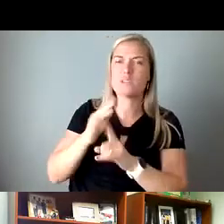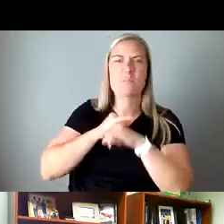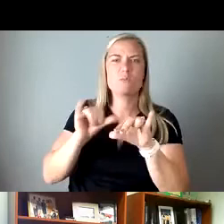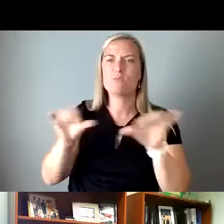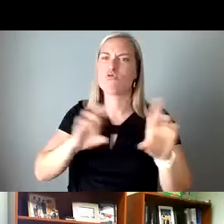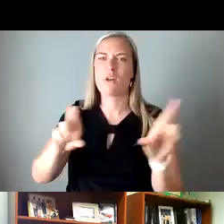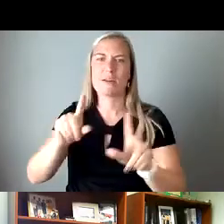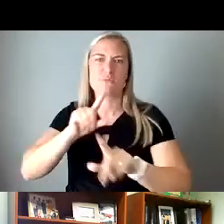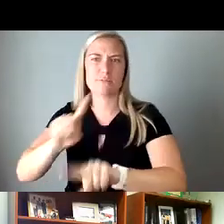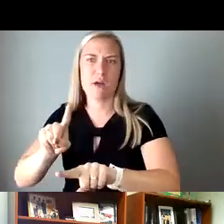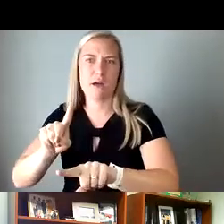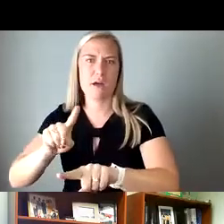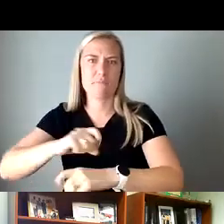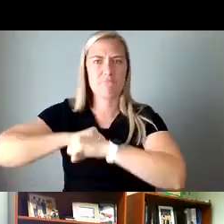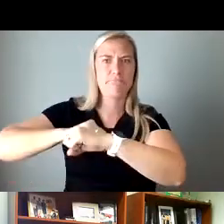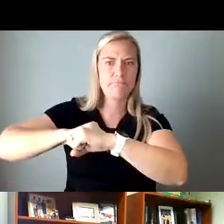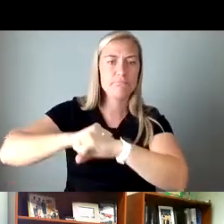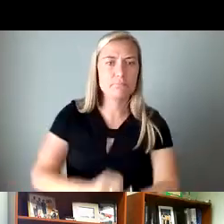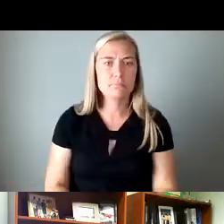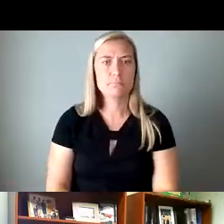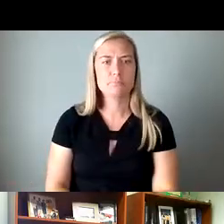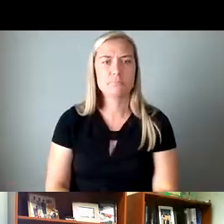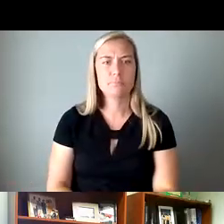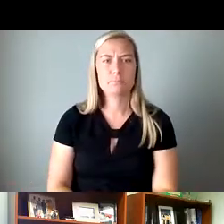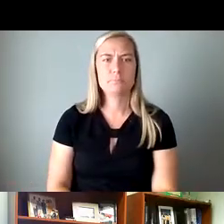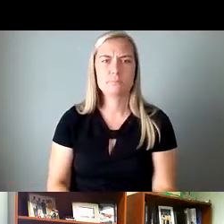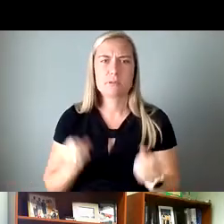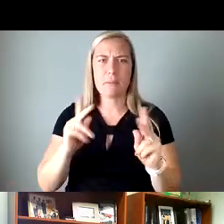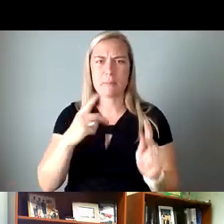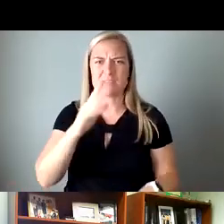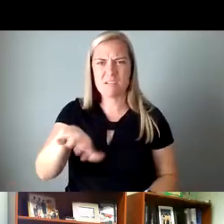I get a lot of questions about how we were able to do produce these vaccines so fast.